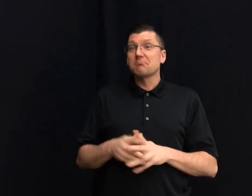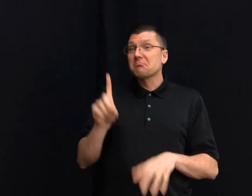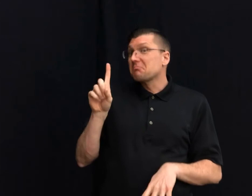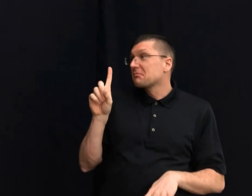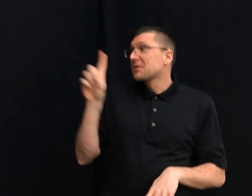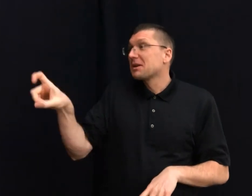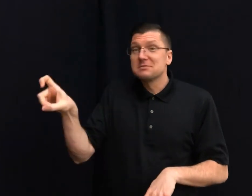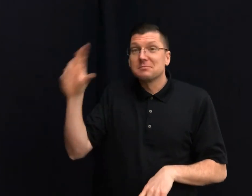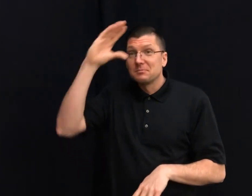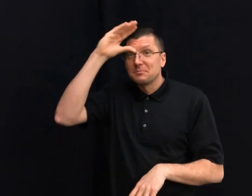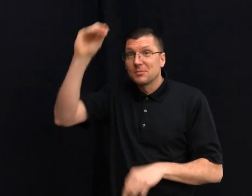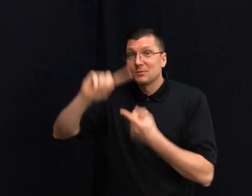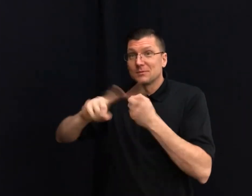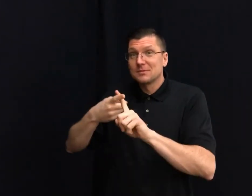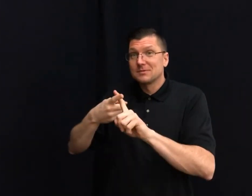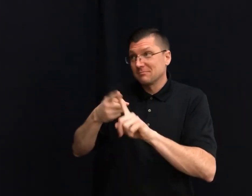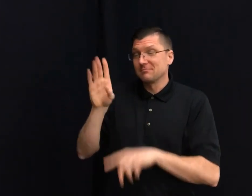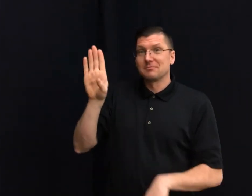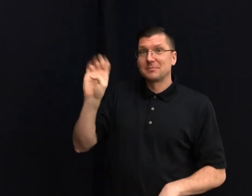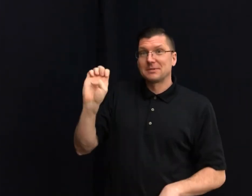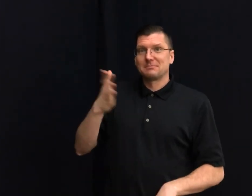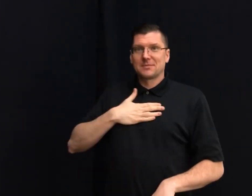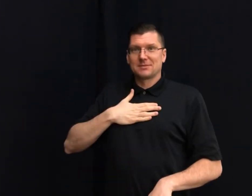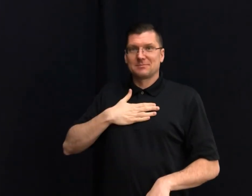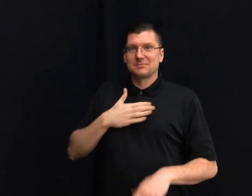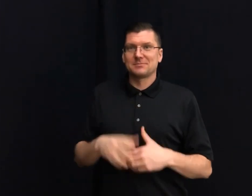( 7 )